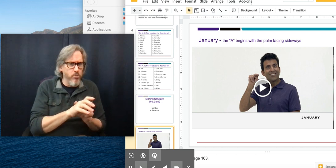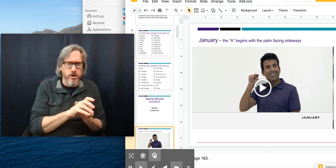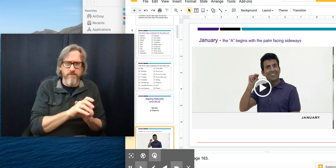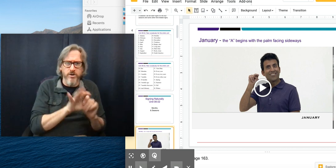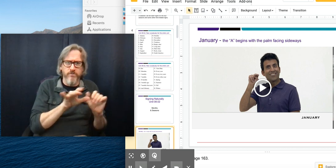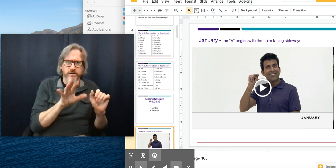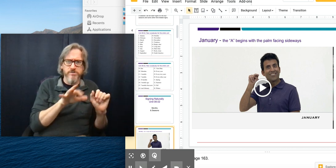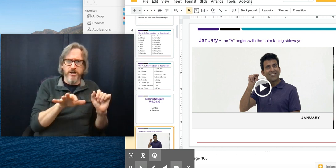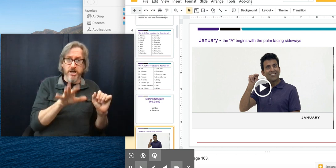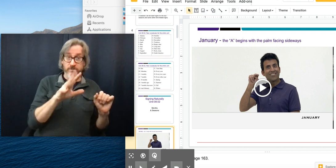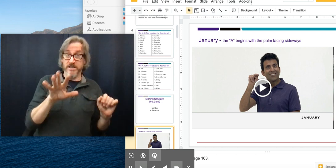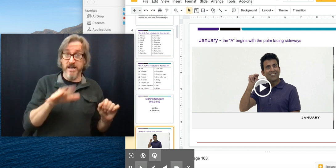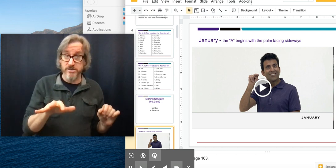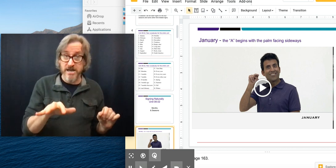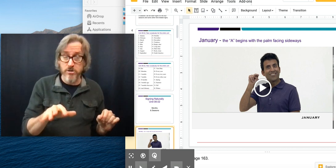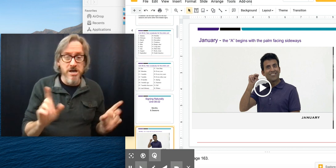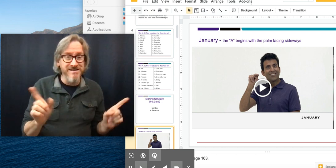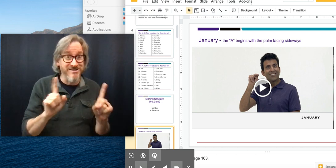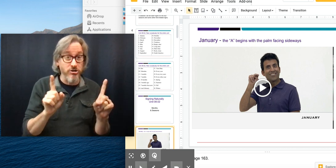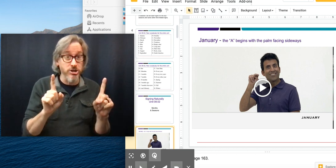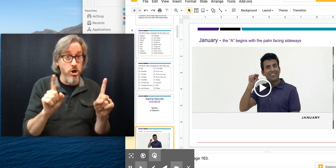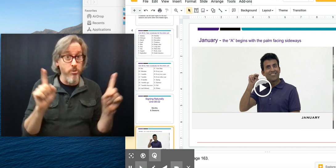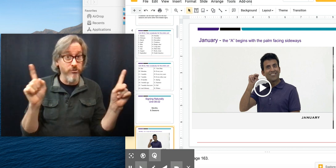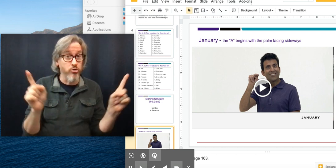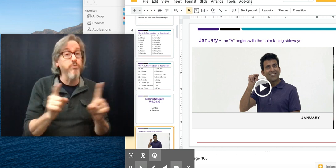getting more confident with fingerspelling and you've got the letters down start to go with